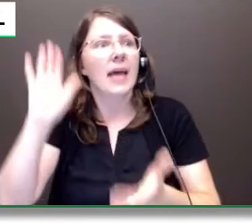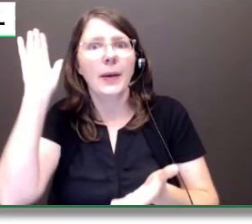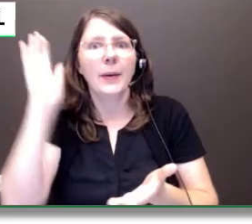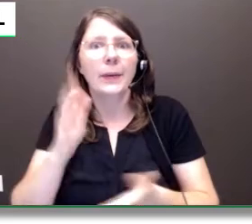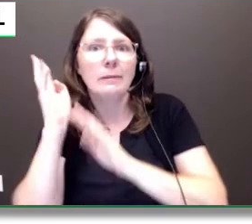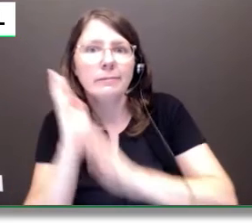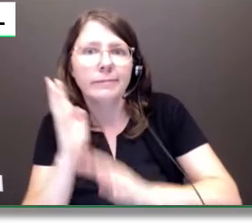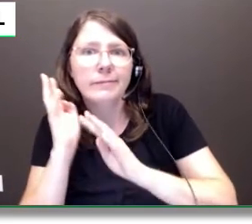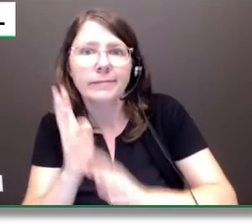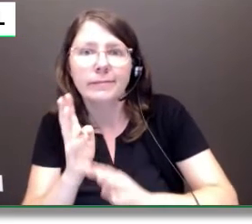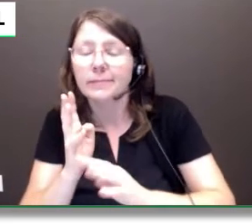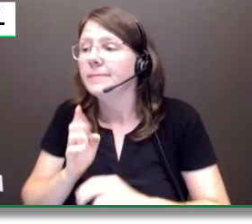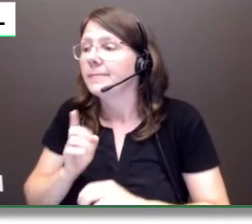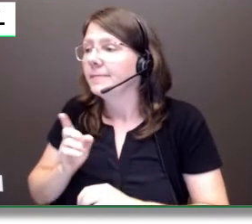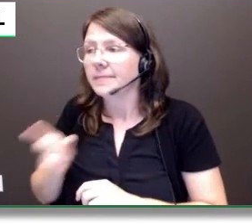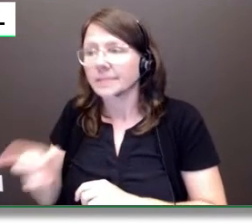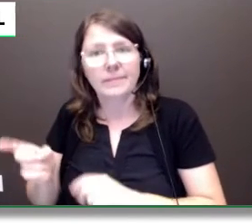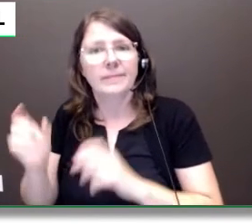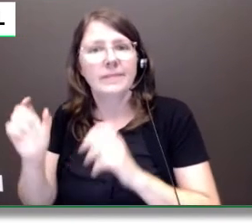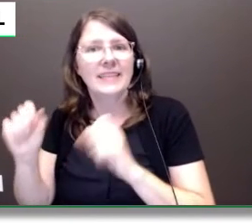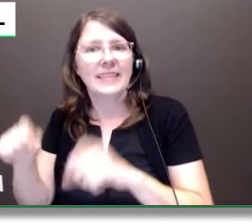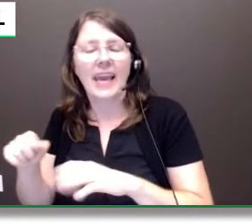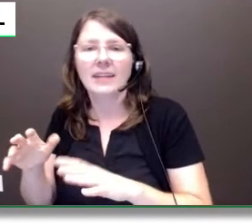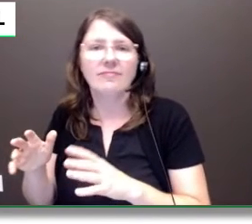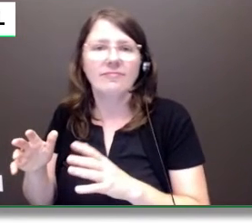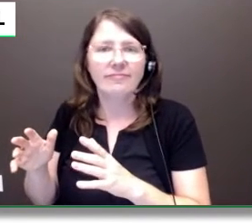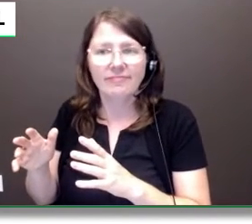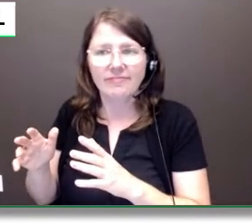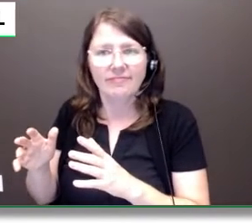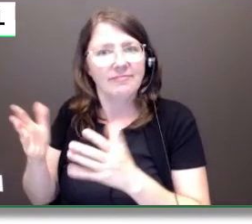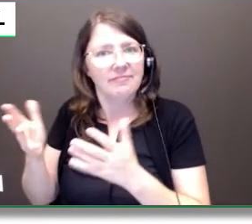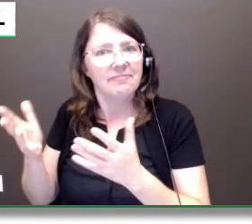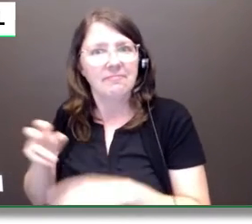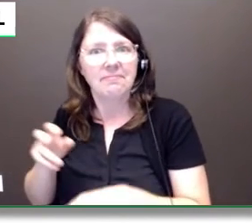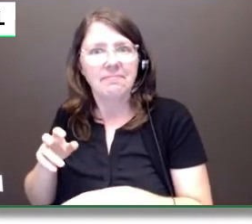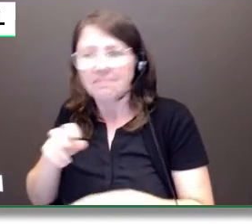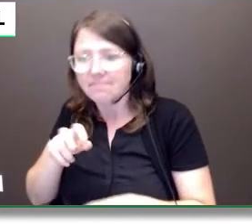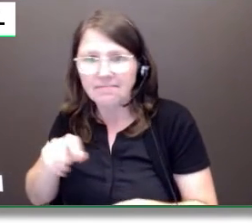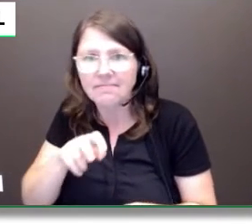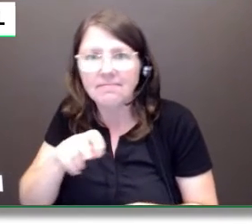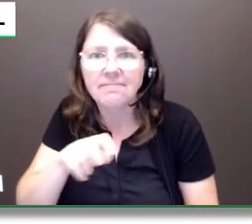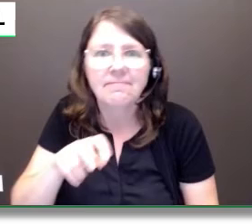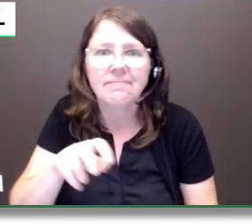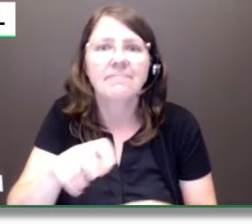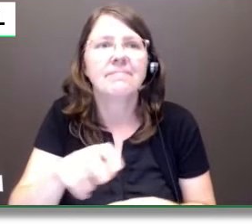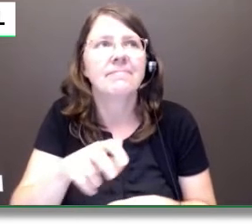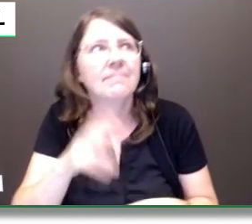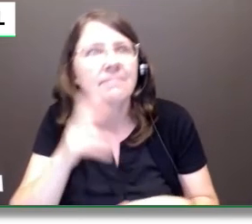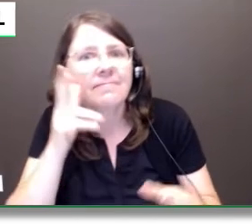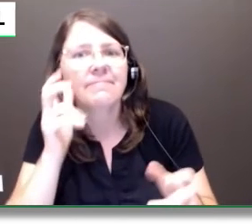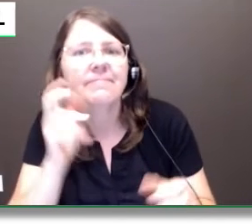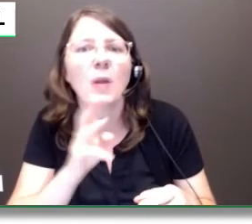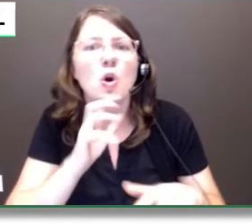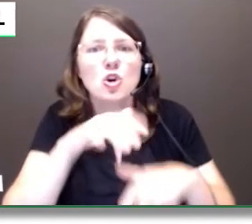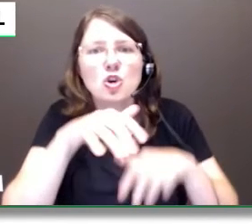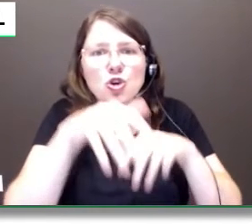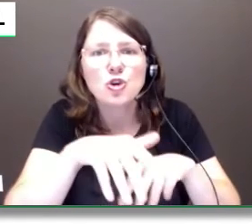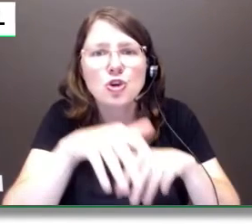enough to the waterfall rather than navigating through 100 people. So that they can feel the the water splashing off the rocks and things